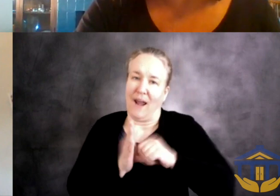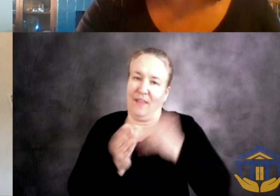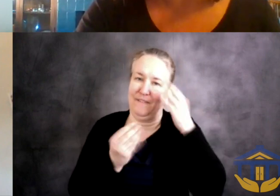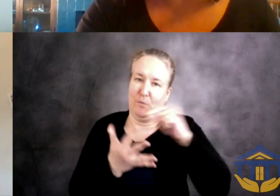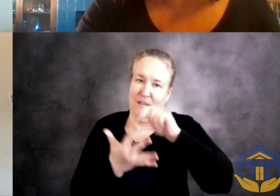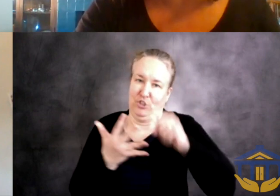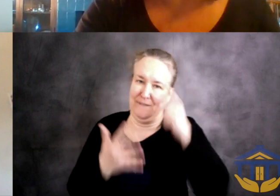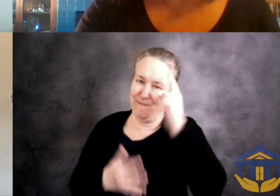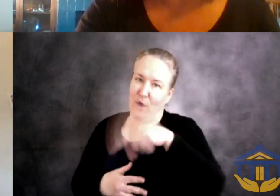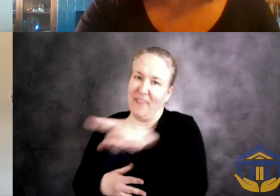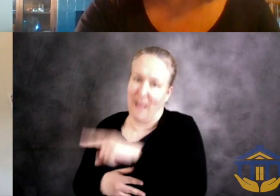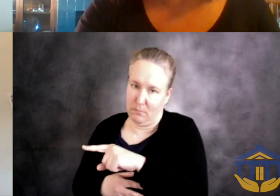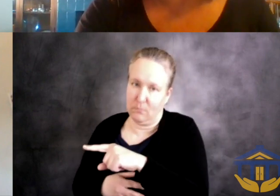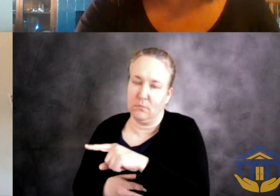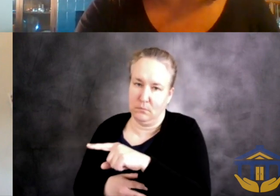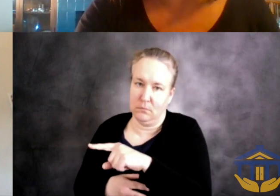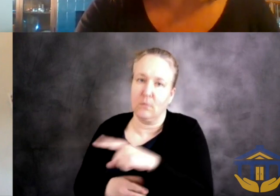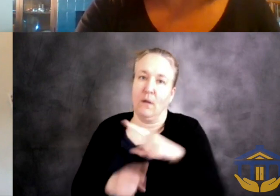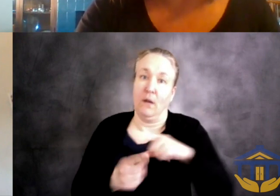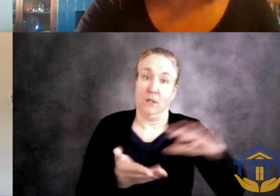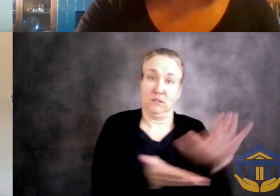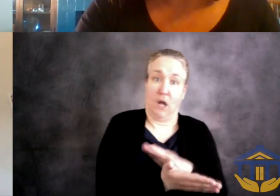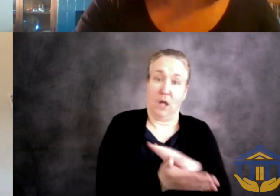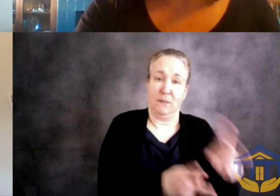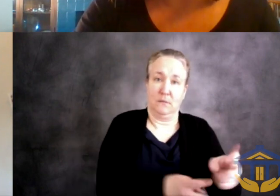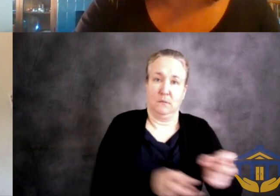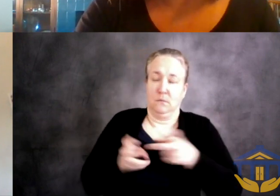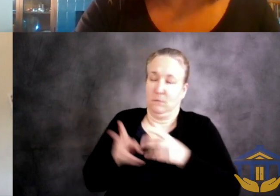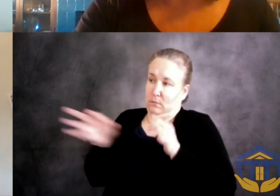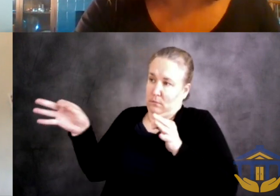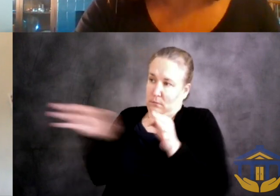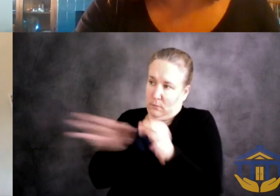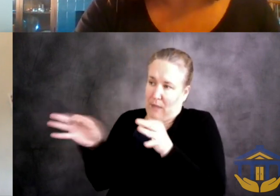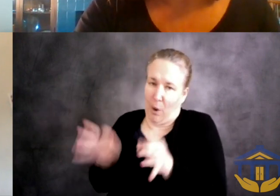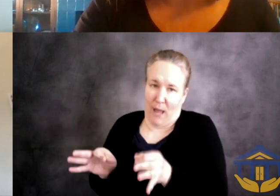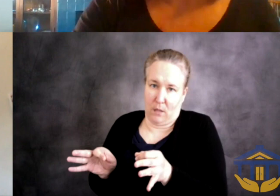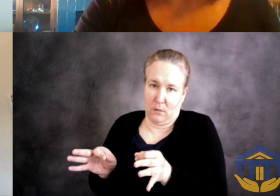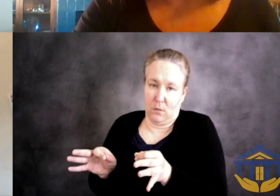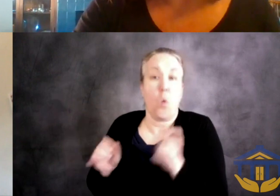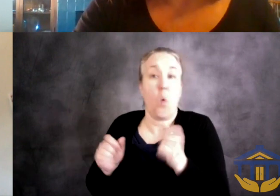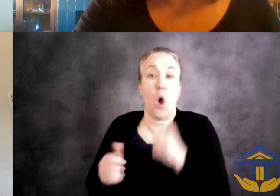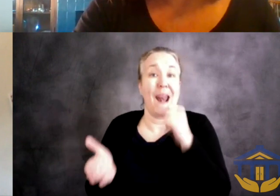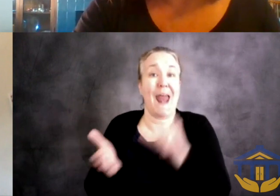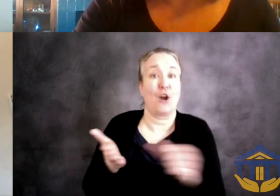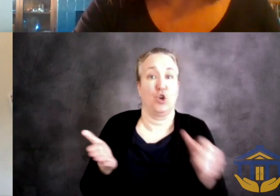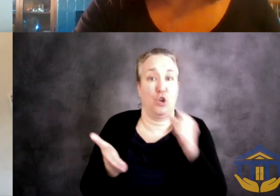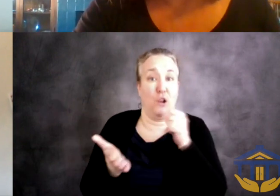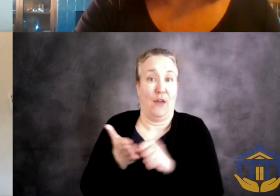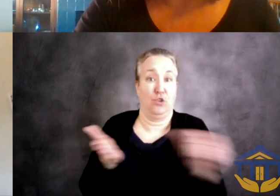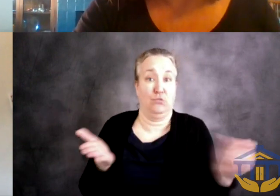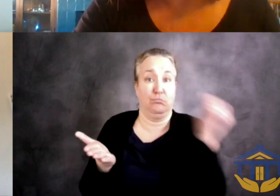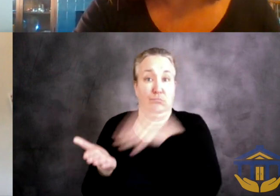pulling it from the document and outlining it, putting it in a letter, something like that. If,